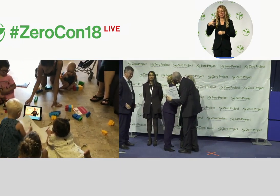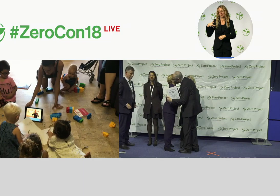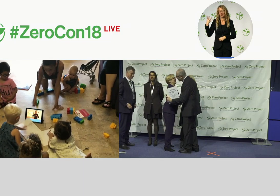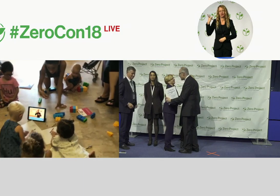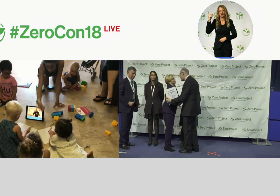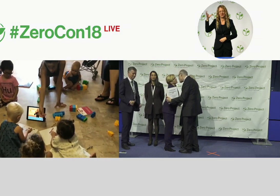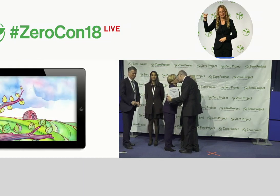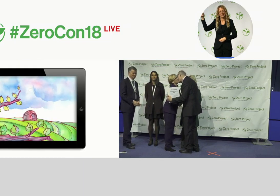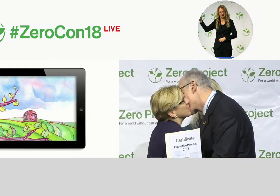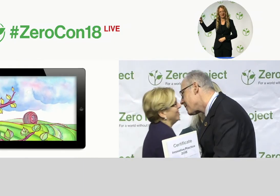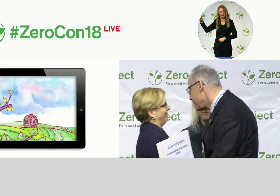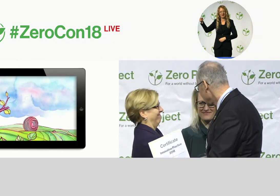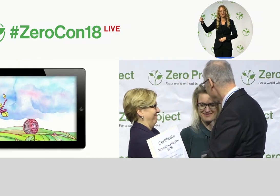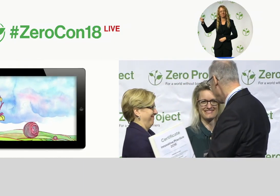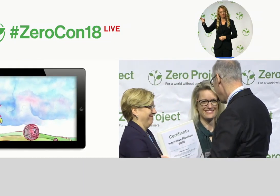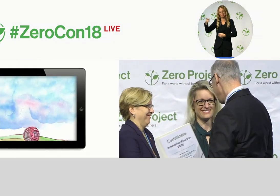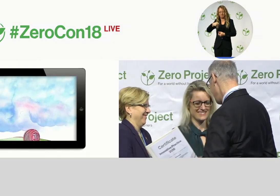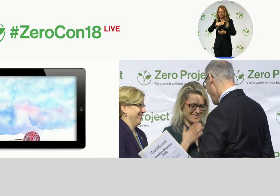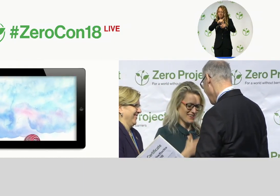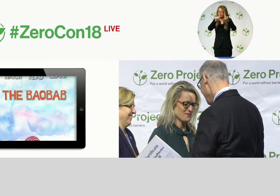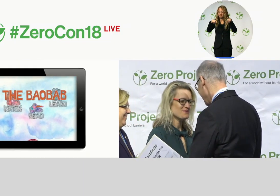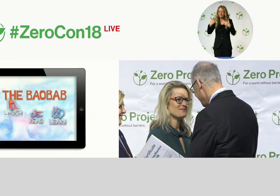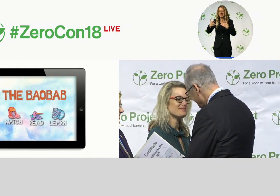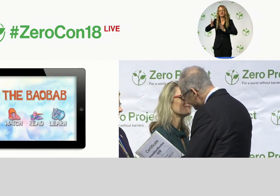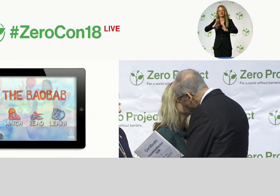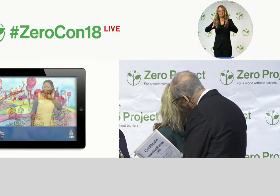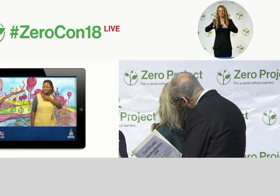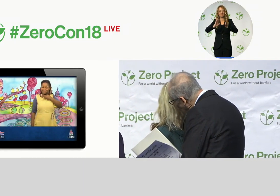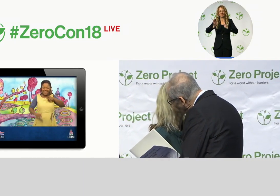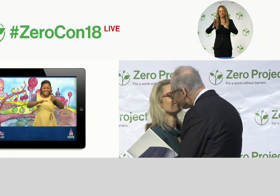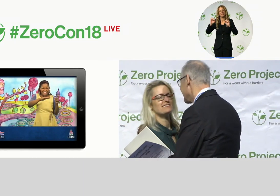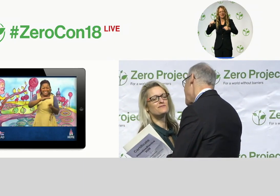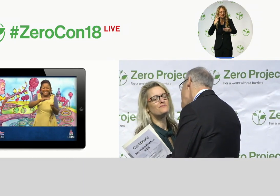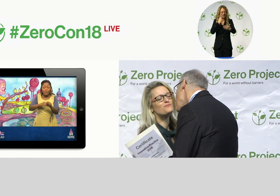The Storybook Creator provides a bilingual reading experience in written and sign language, ...